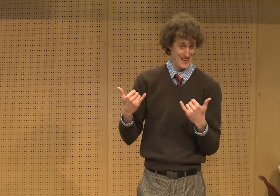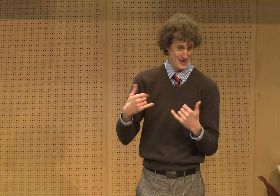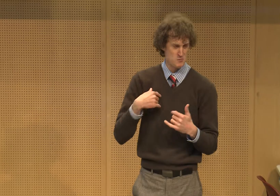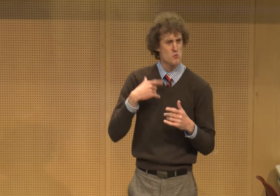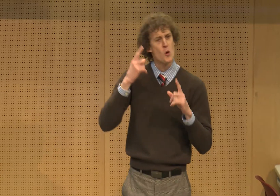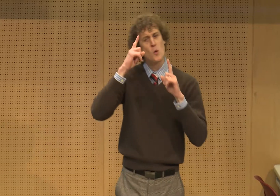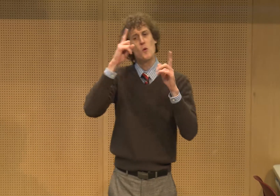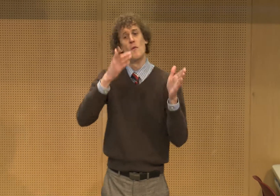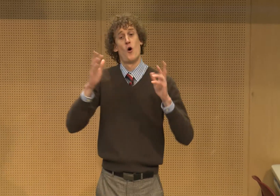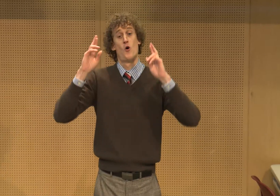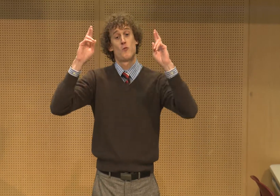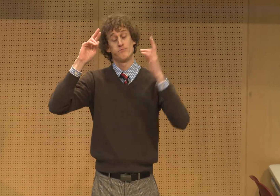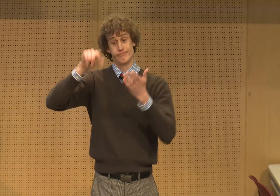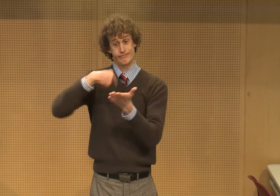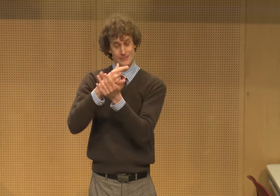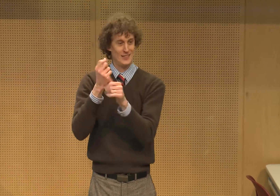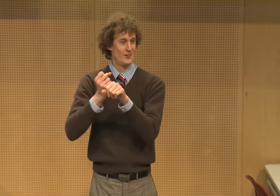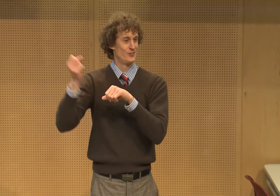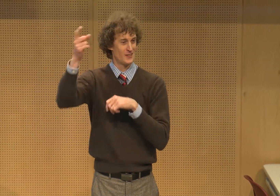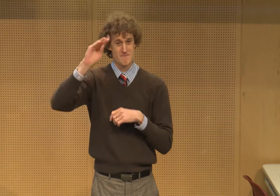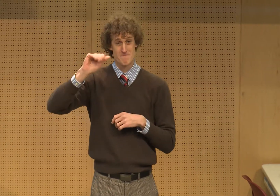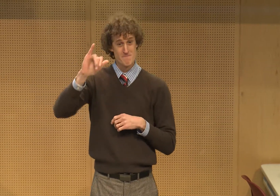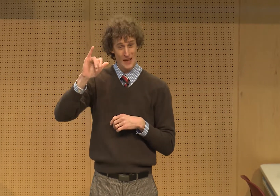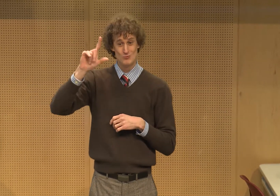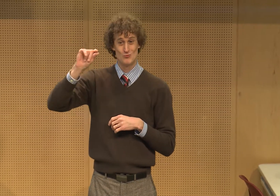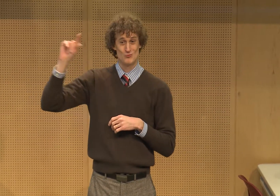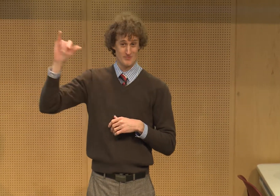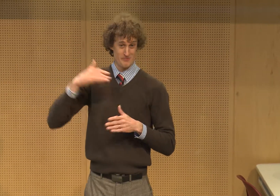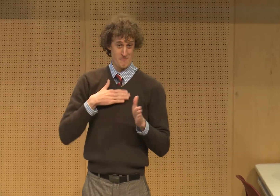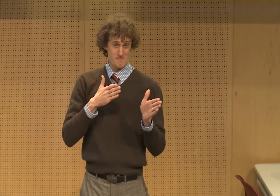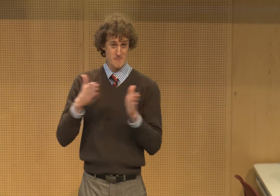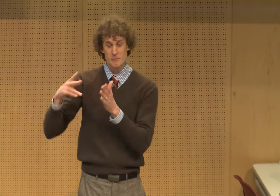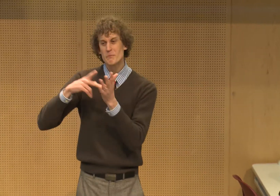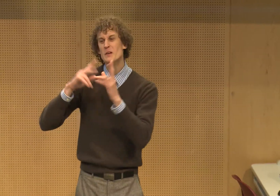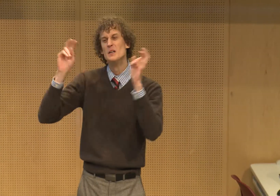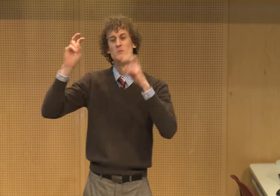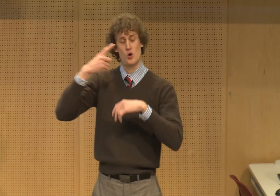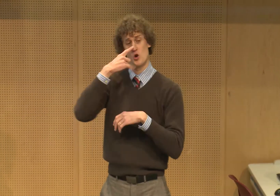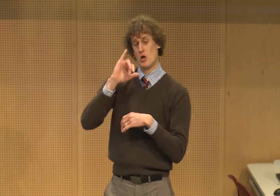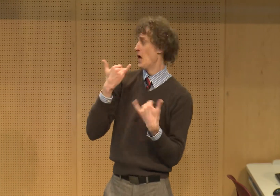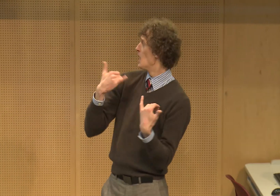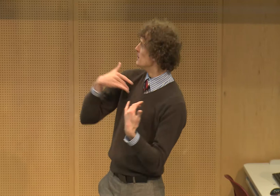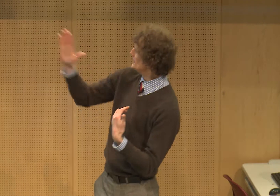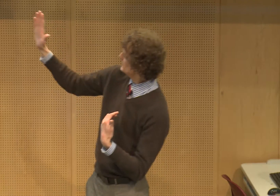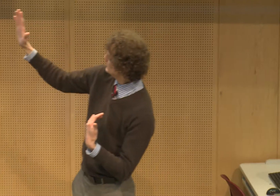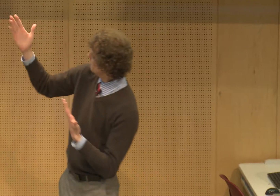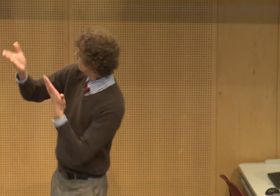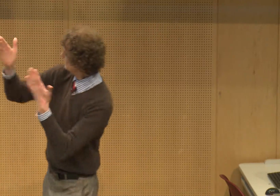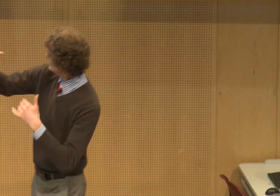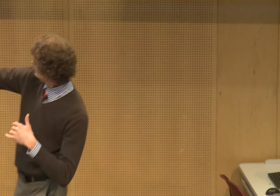So I am in my fourth year here, and I'm hoping to graduate in May of 2020. That's my plan anyway.